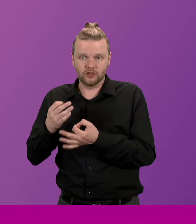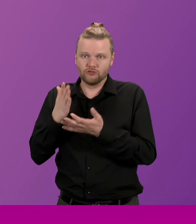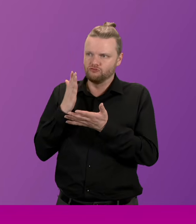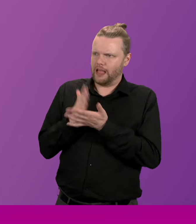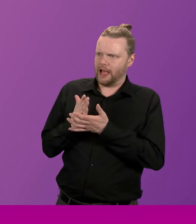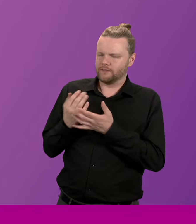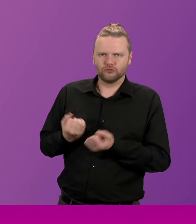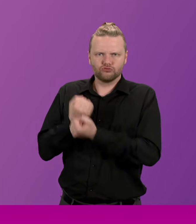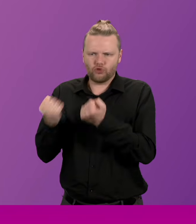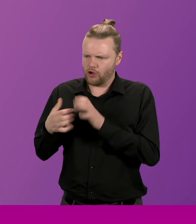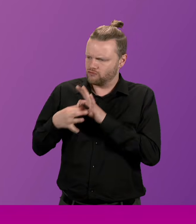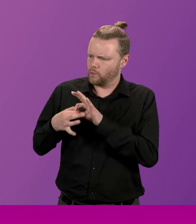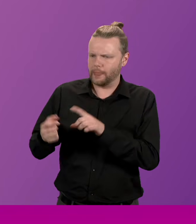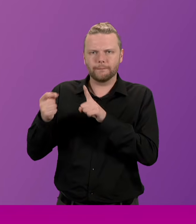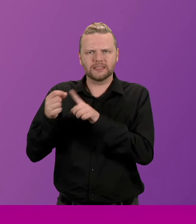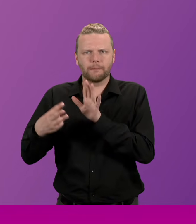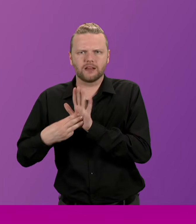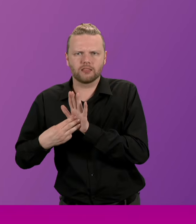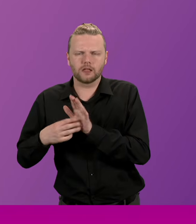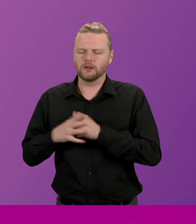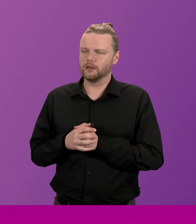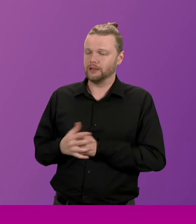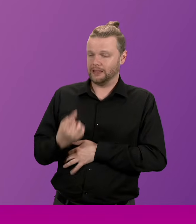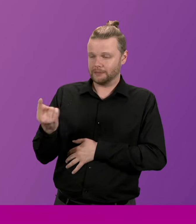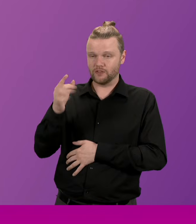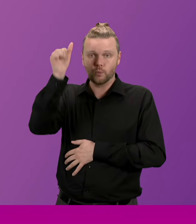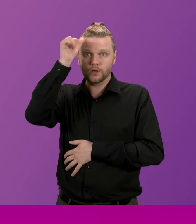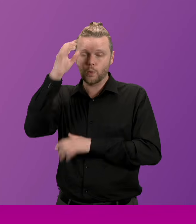relationship with Peter Mandelson—a man who, it was known, had a close relationship with